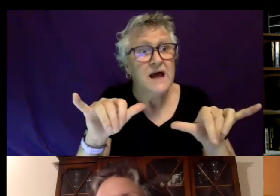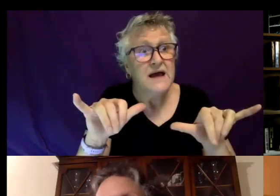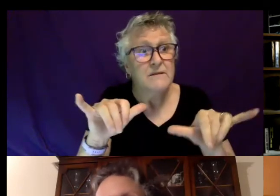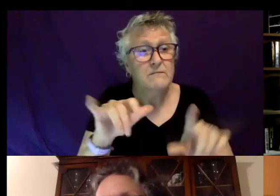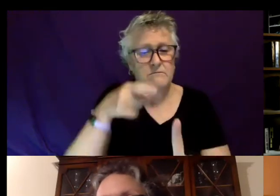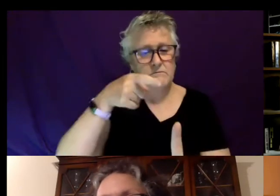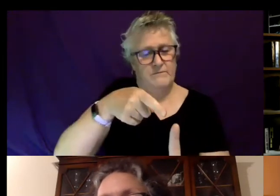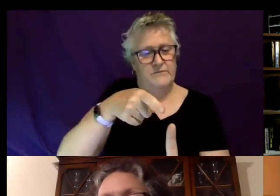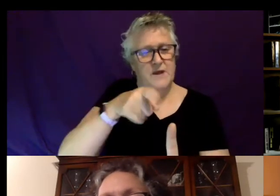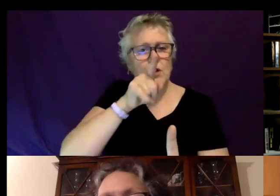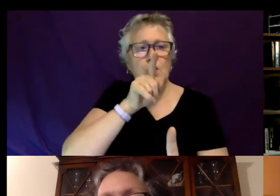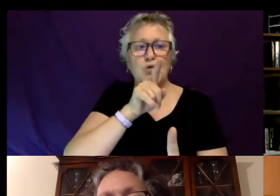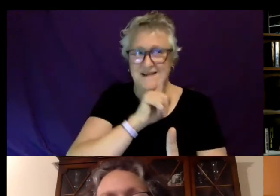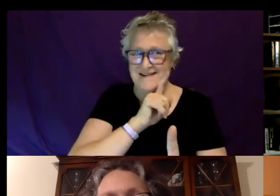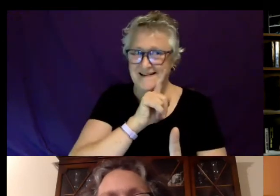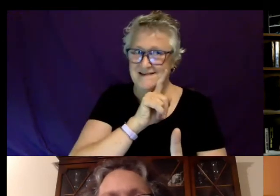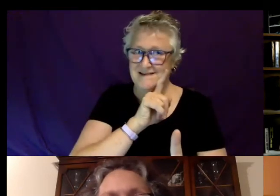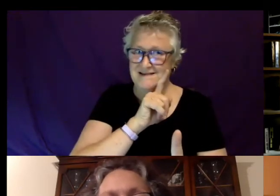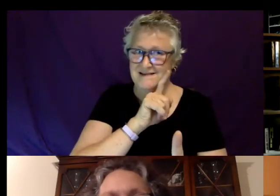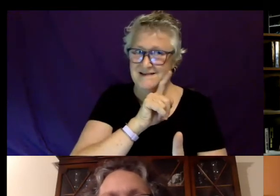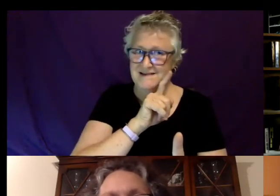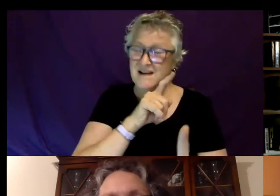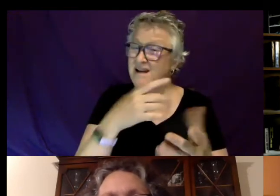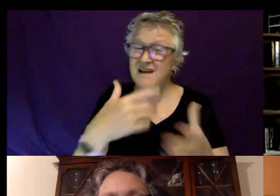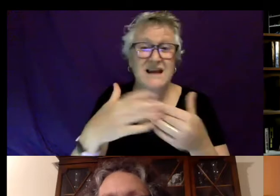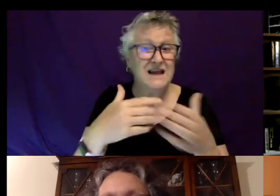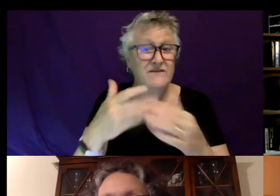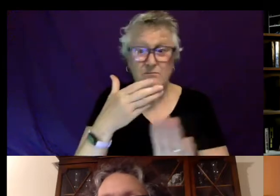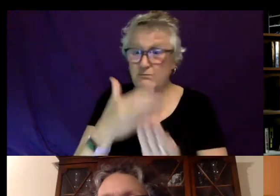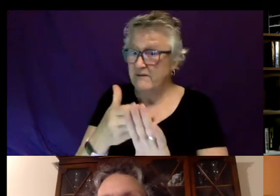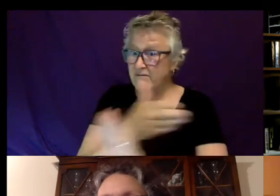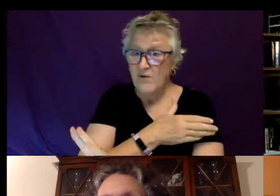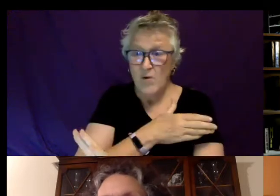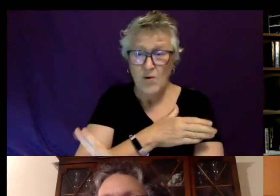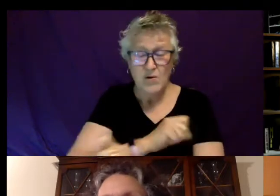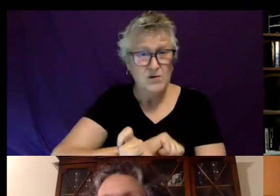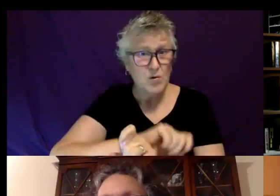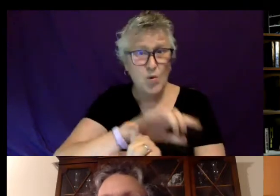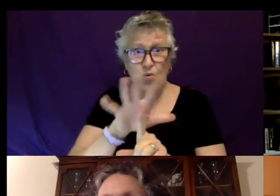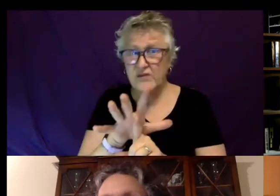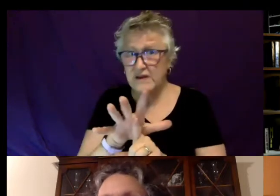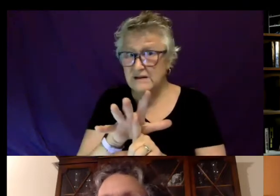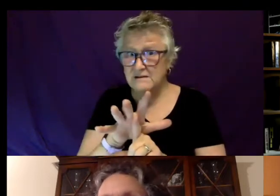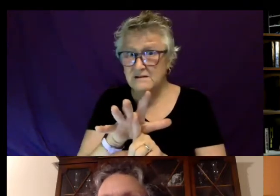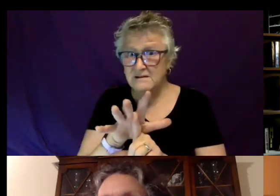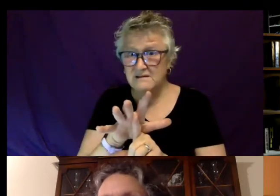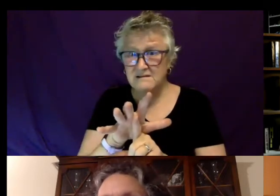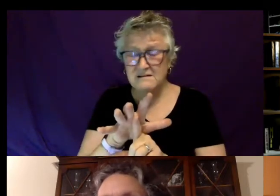came out, there was a lot of loneliness in assisted living. Yeah. And uh, and